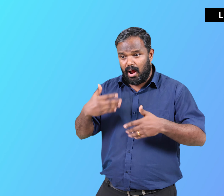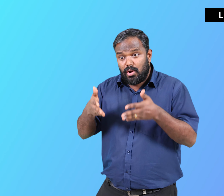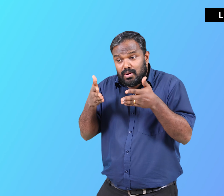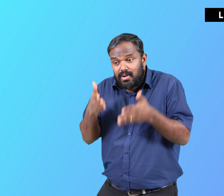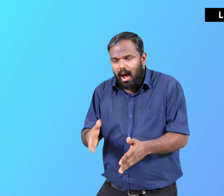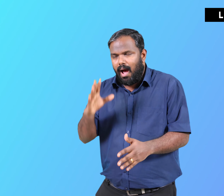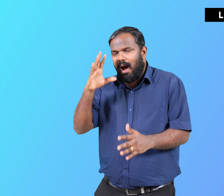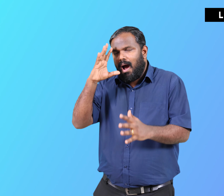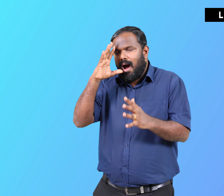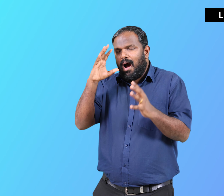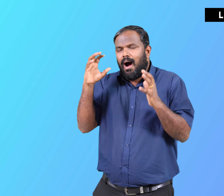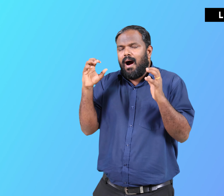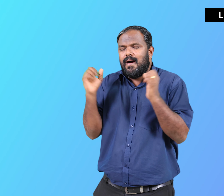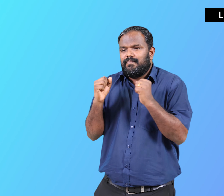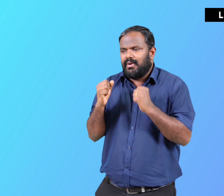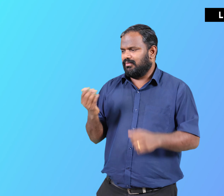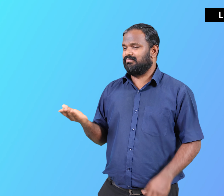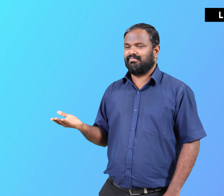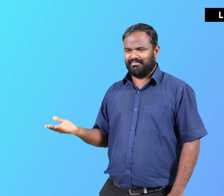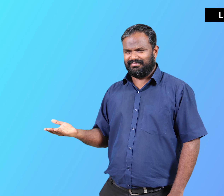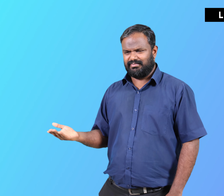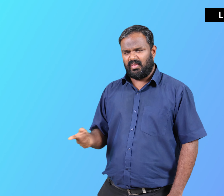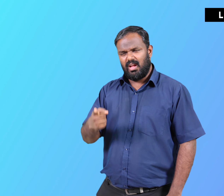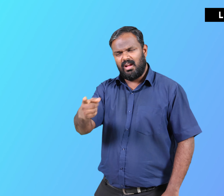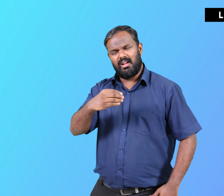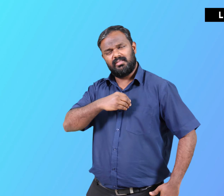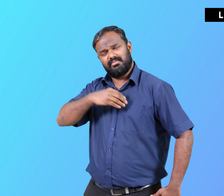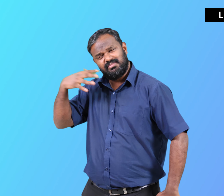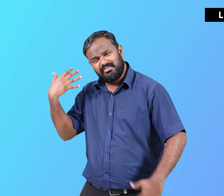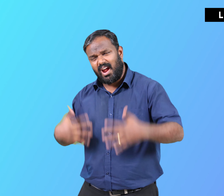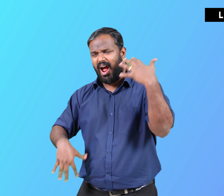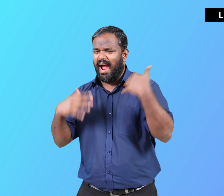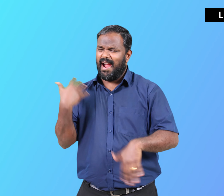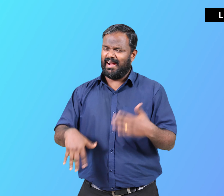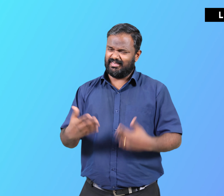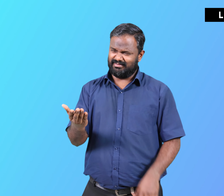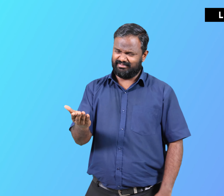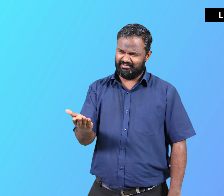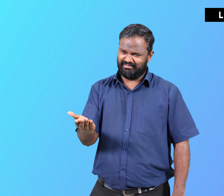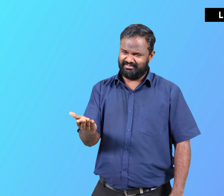Now he is comforted here, and you are suffering.